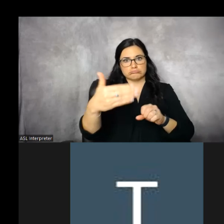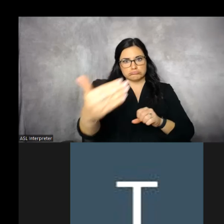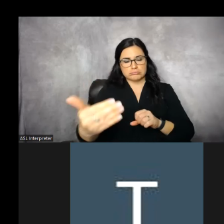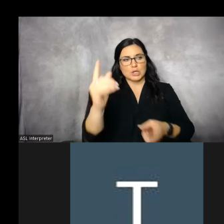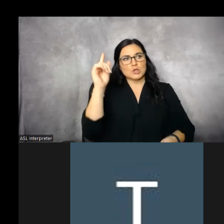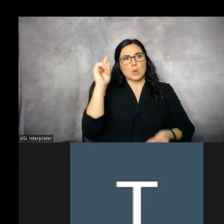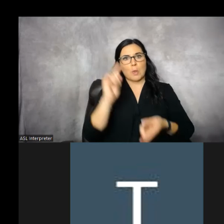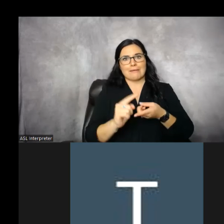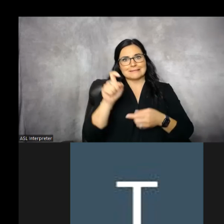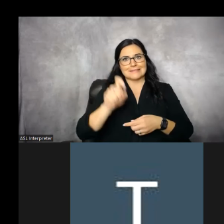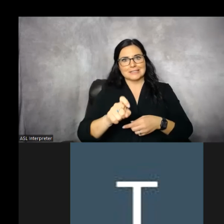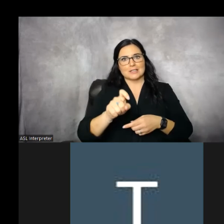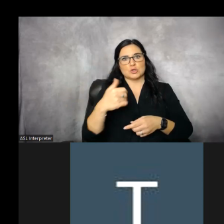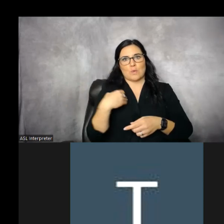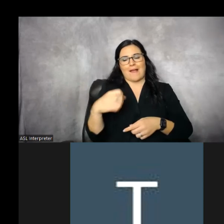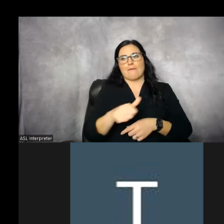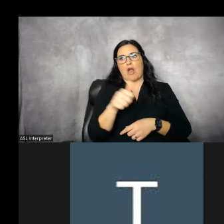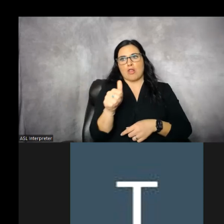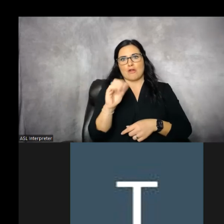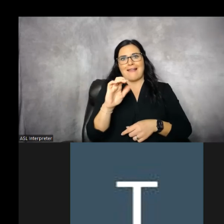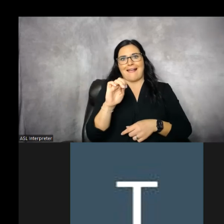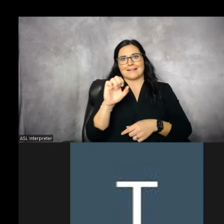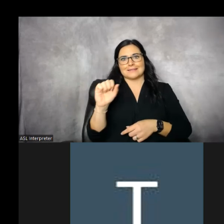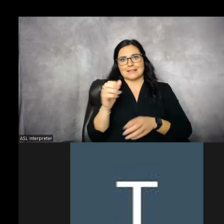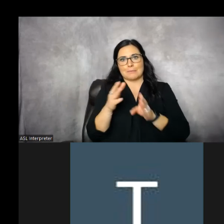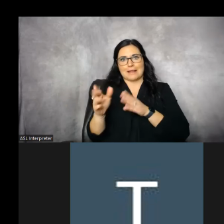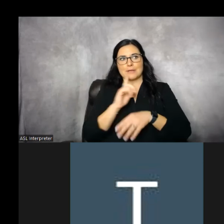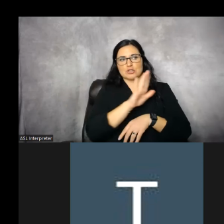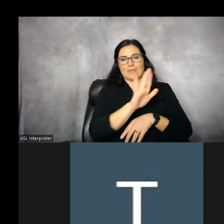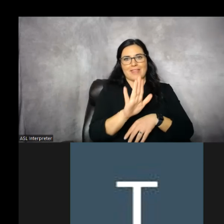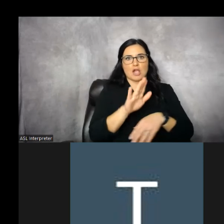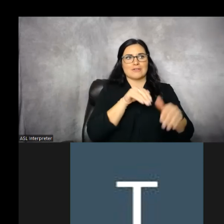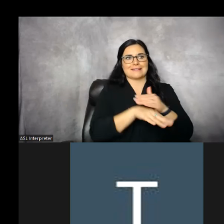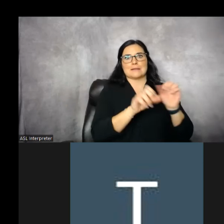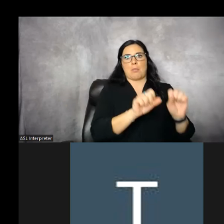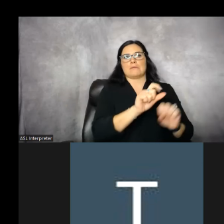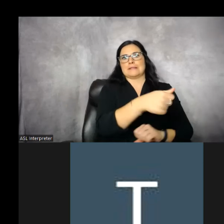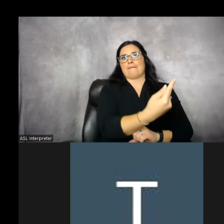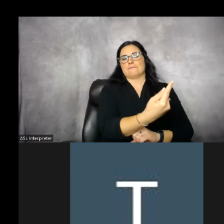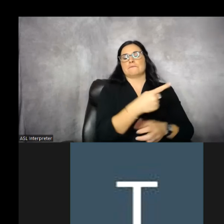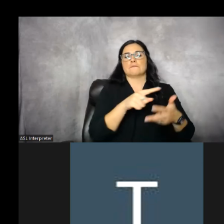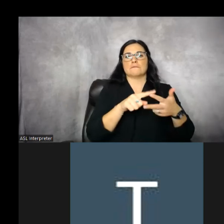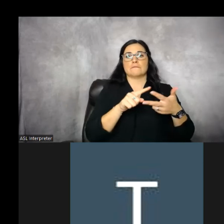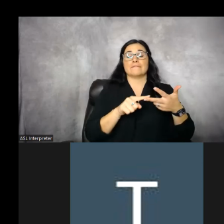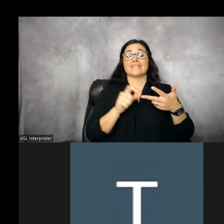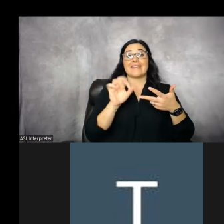to even have an alternative access plan. And if you're collaborating with your vendors,